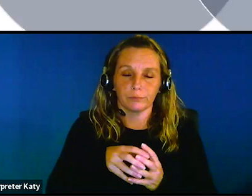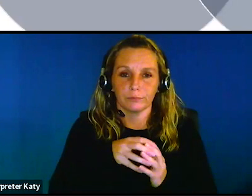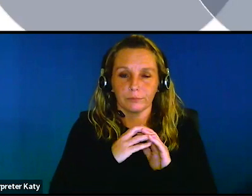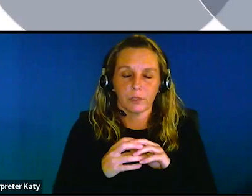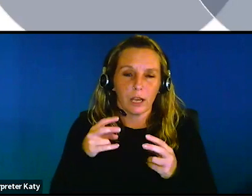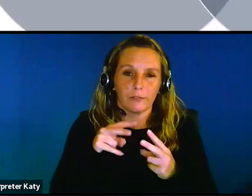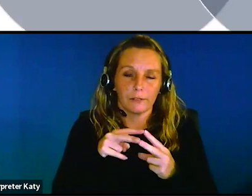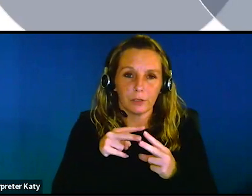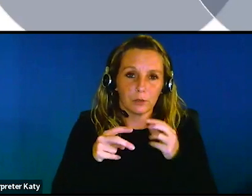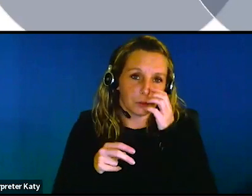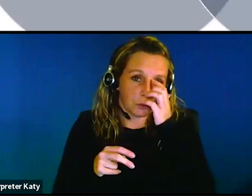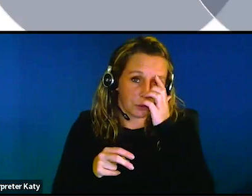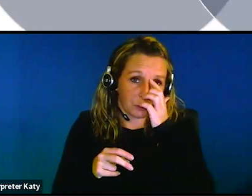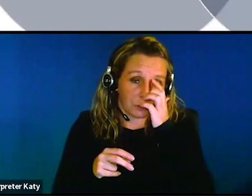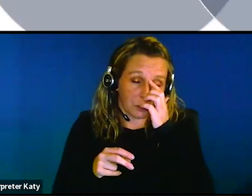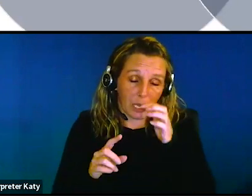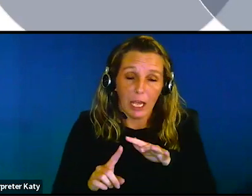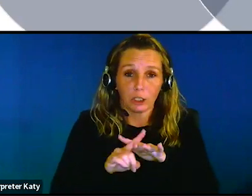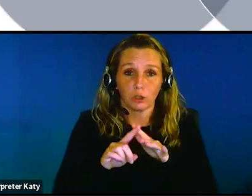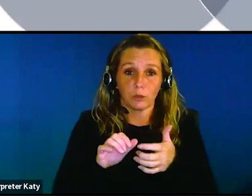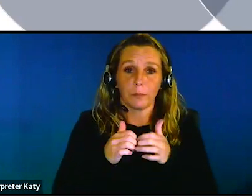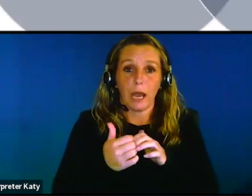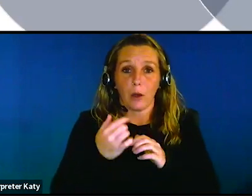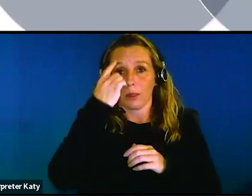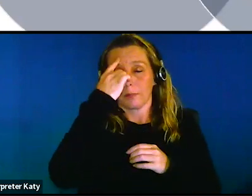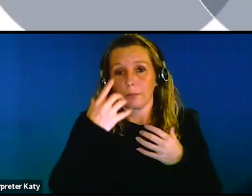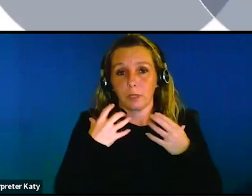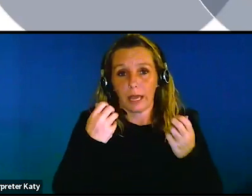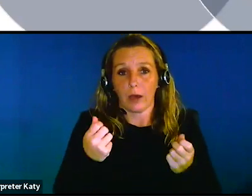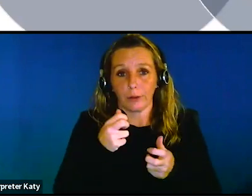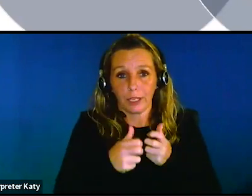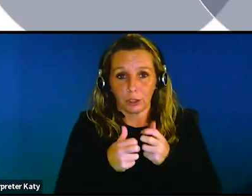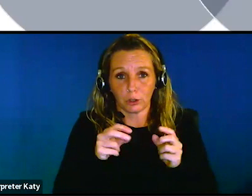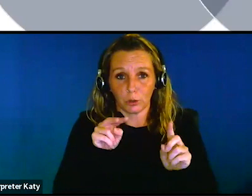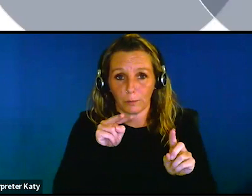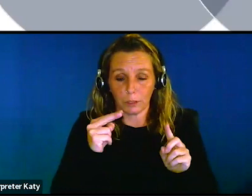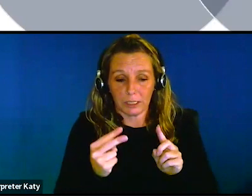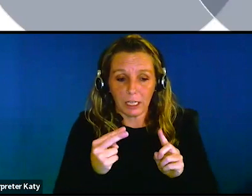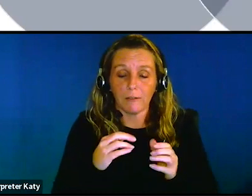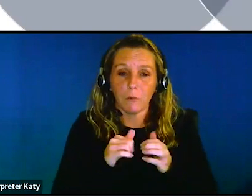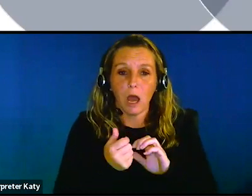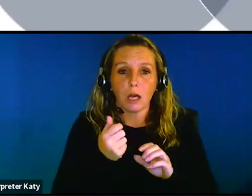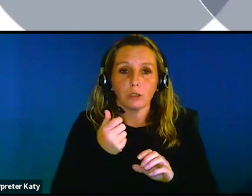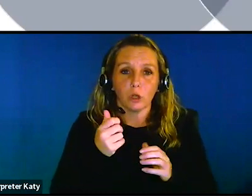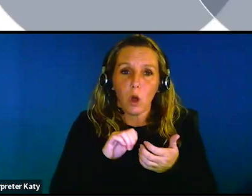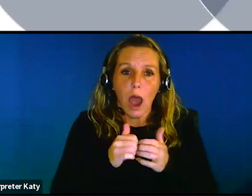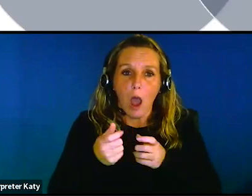in which the mental health issues are perceived and address. If I'm a